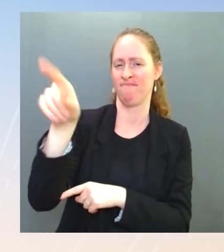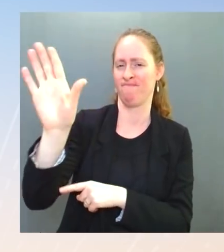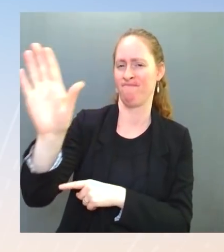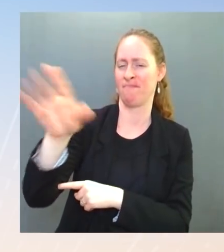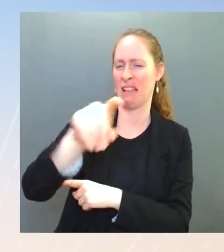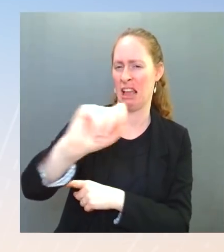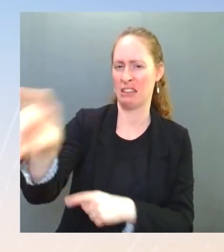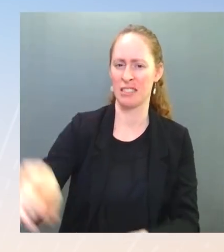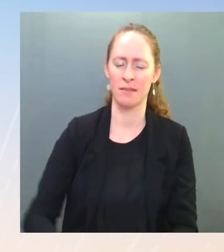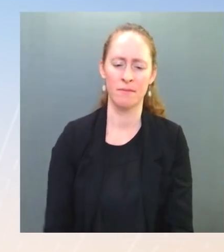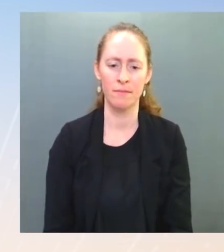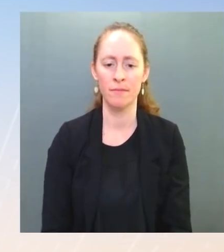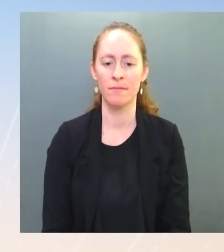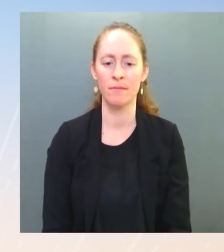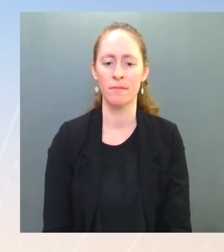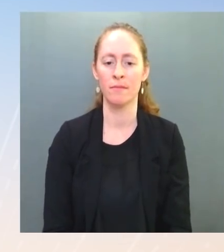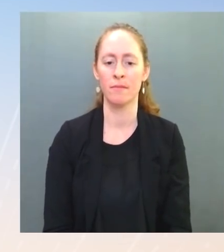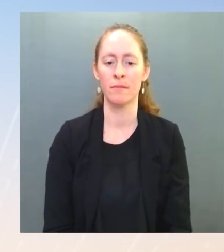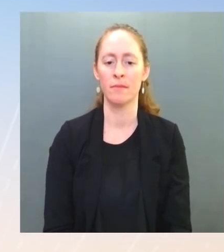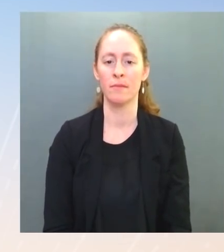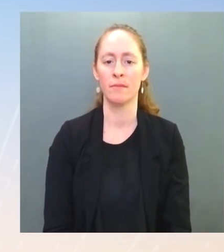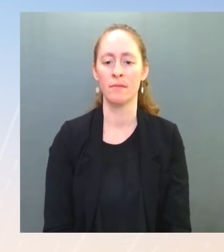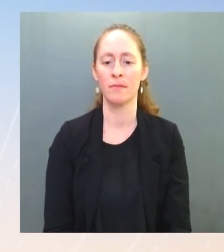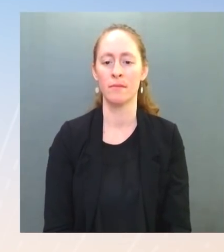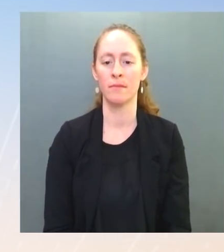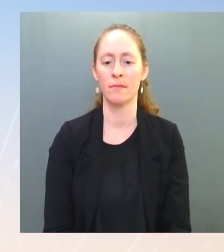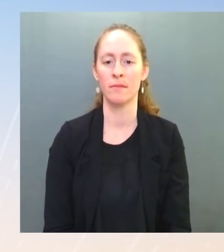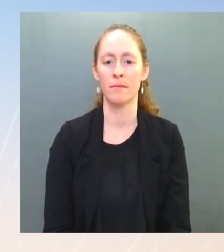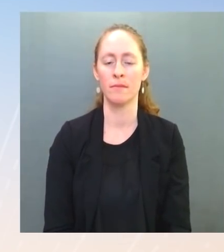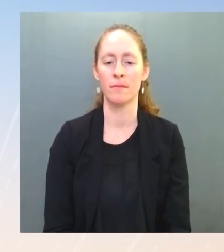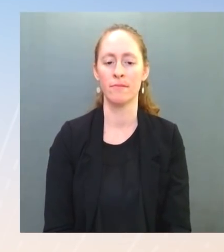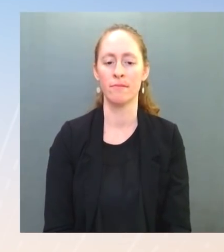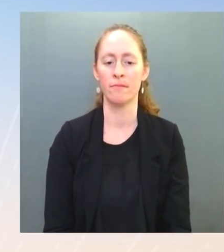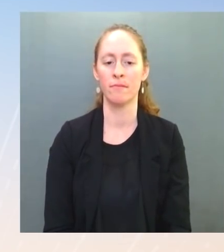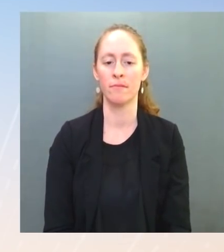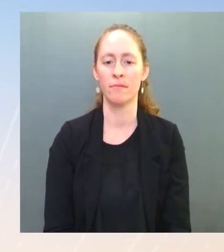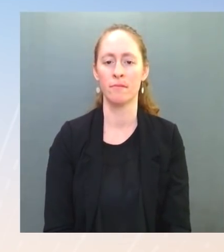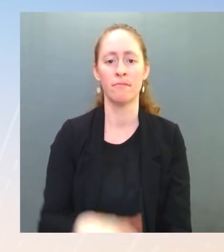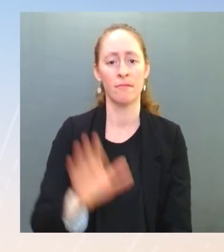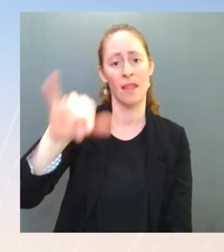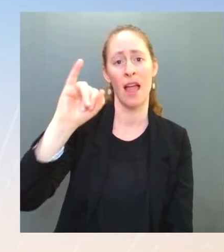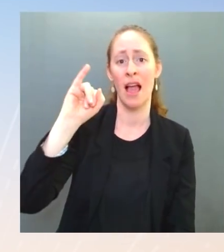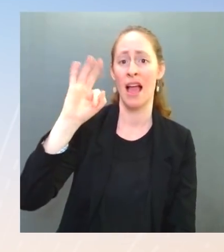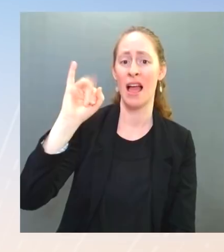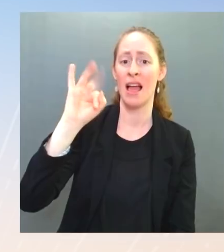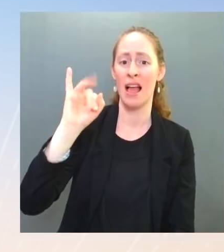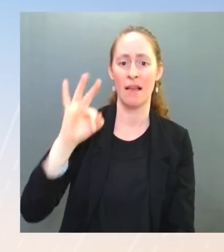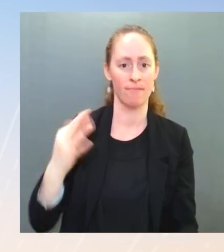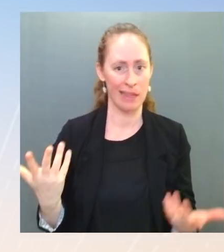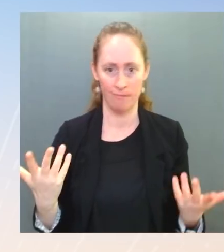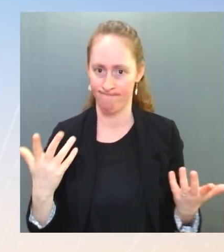its diplomatic presence back sooner, that it will appear that we're leading from behind as you've got the European Union,